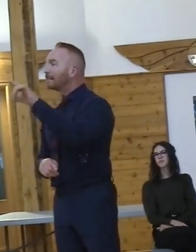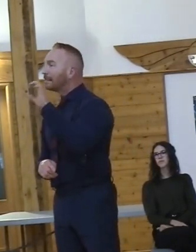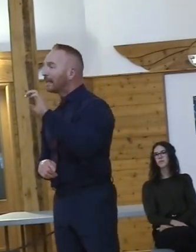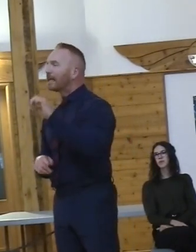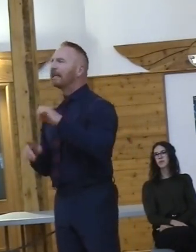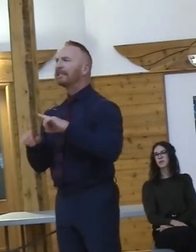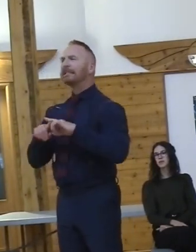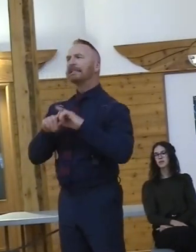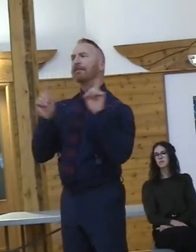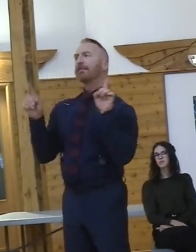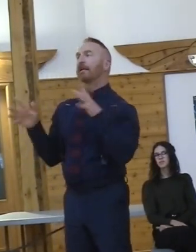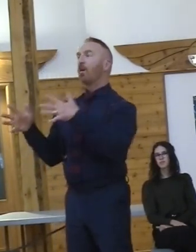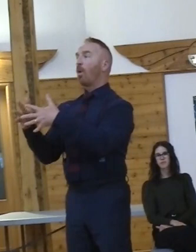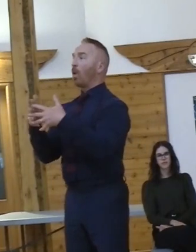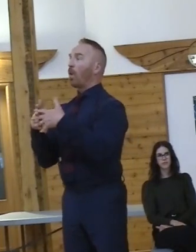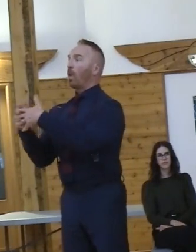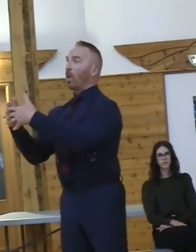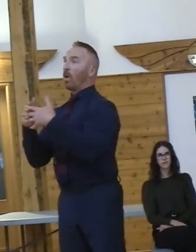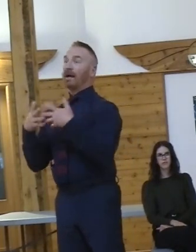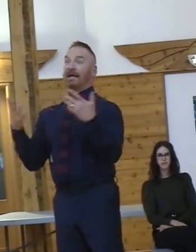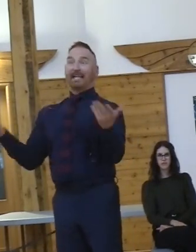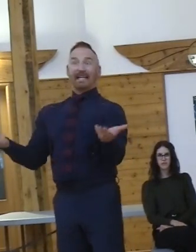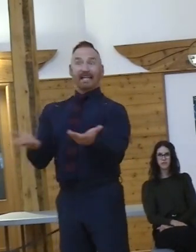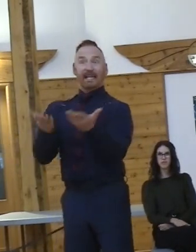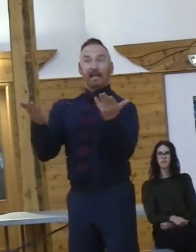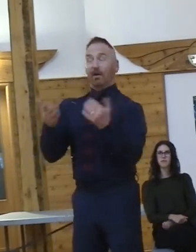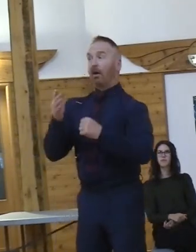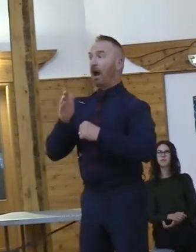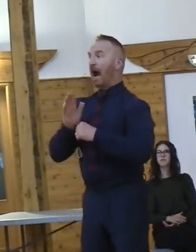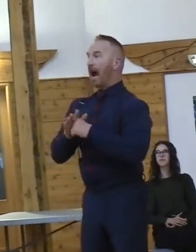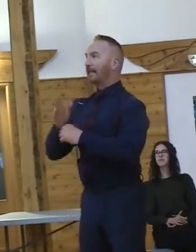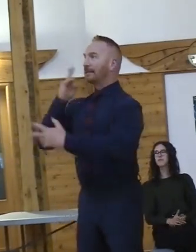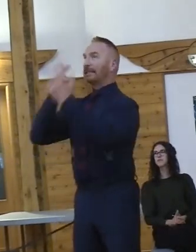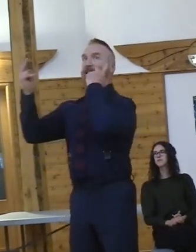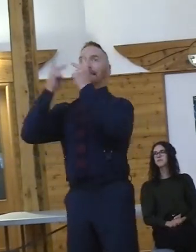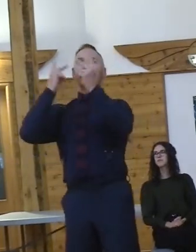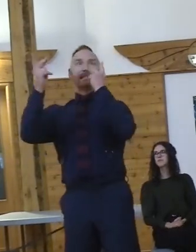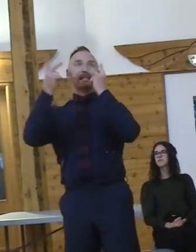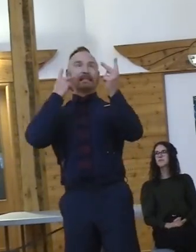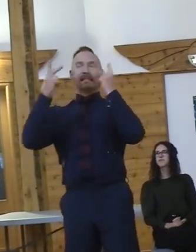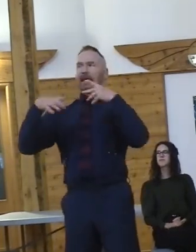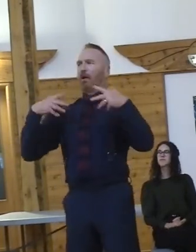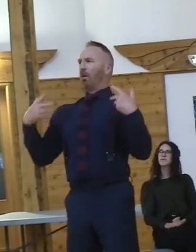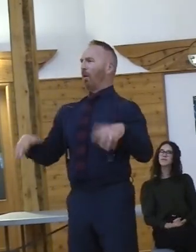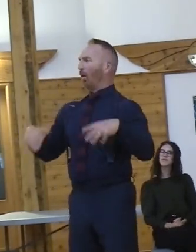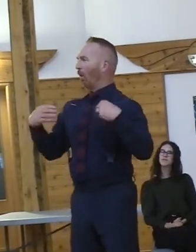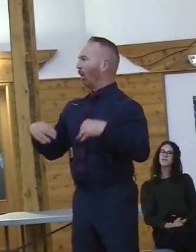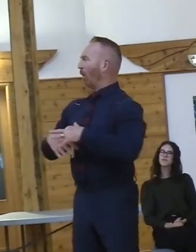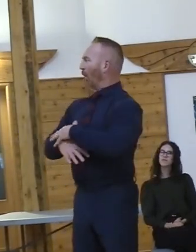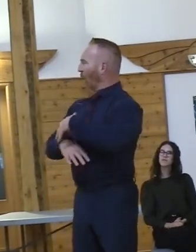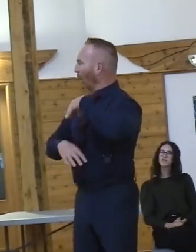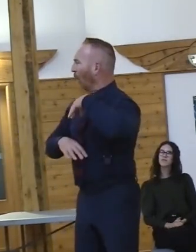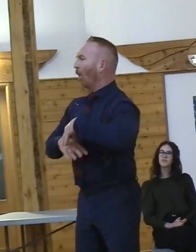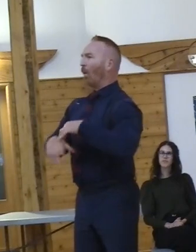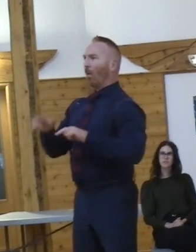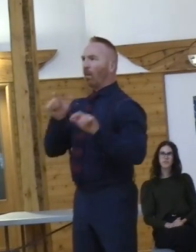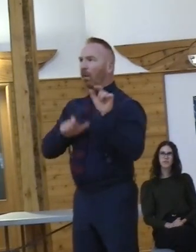I see our relatives everywhere here. I literally cried tears of joy on my last visit just seeing Indigenous people waiting